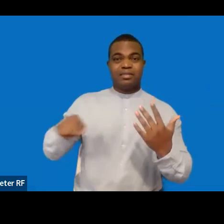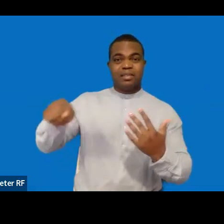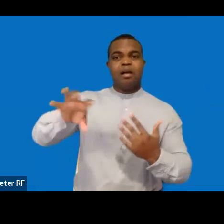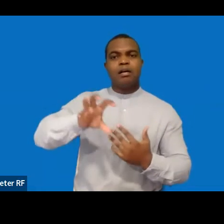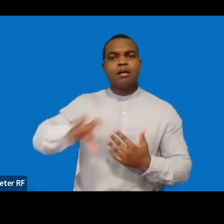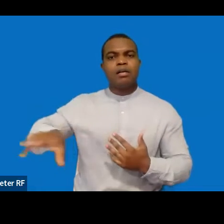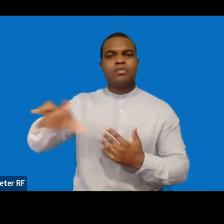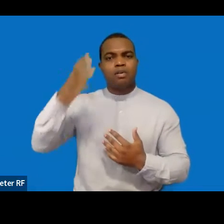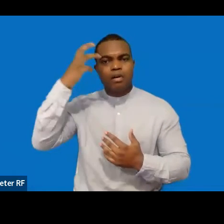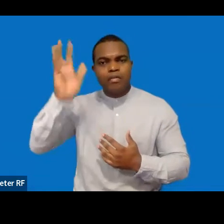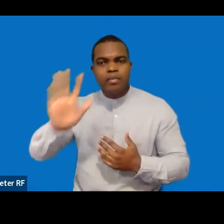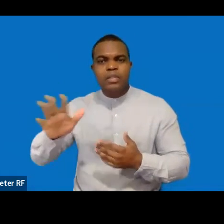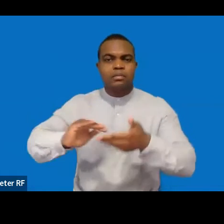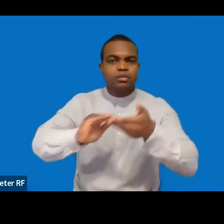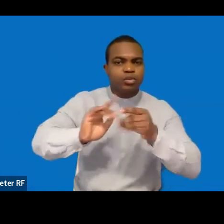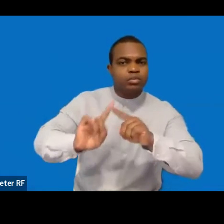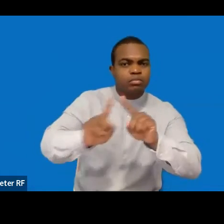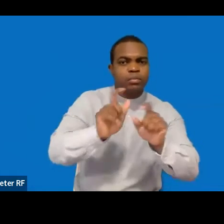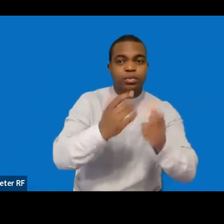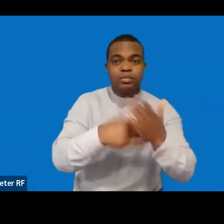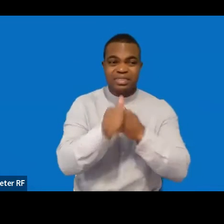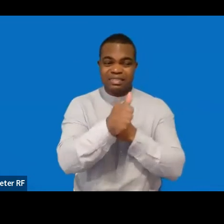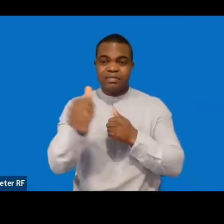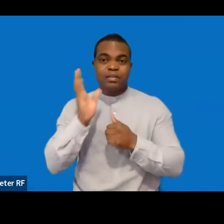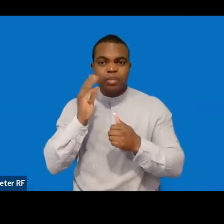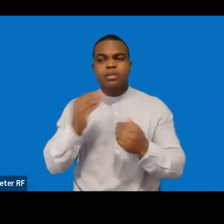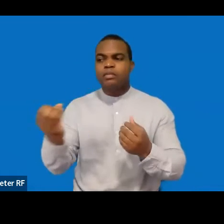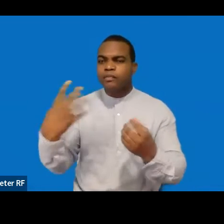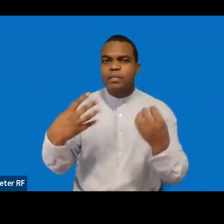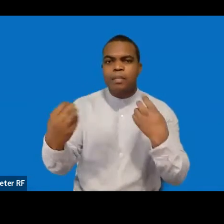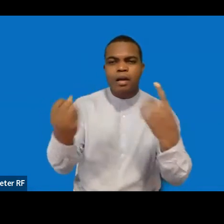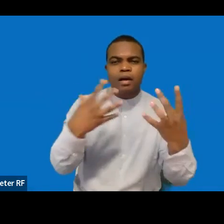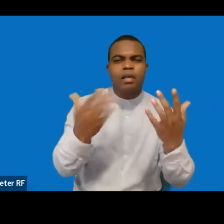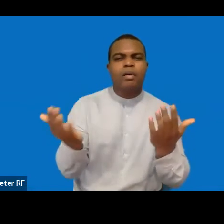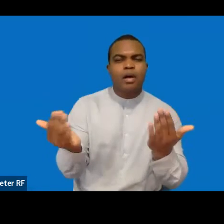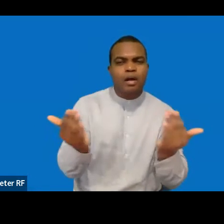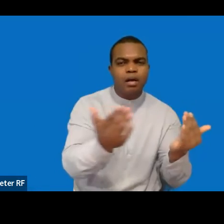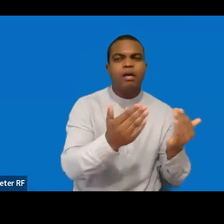in showing that the card should exist everywhere in the EU.